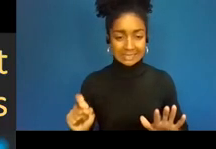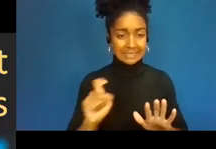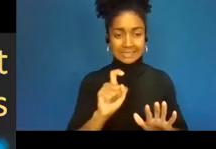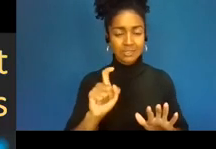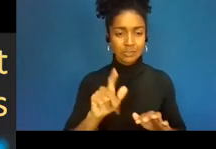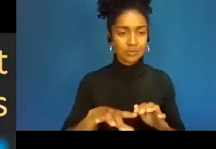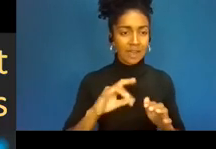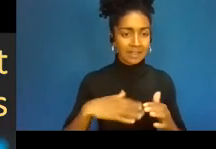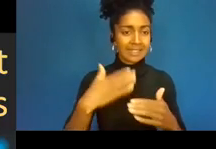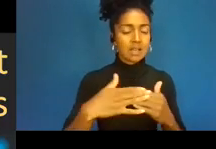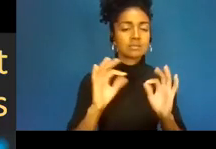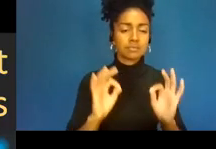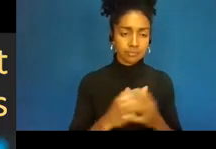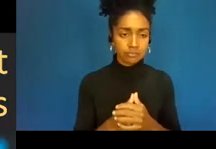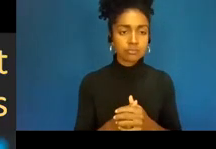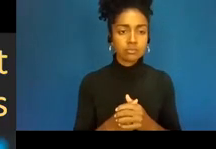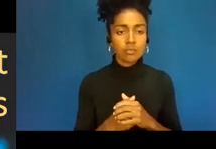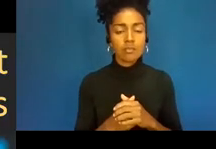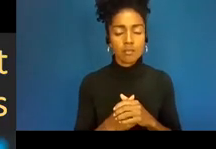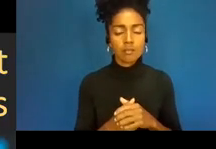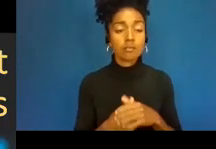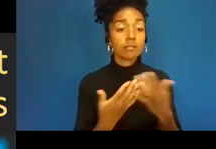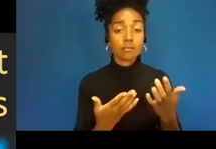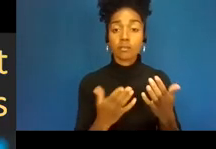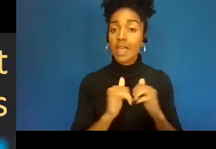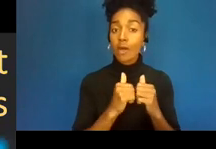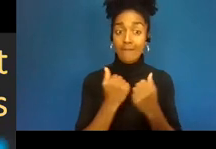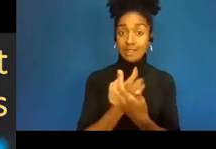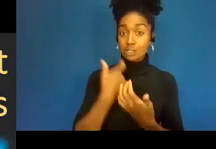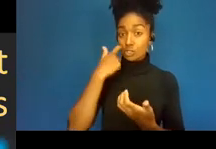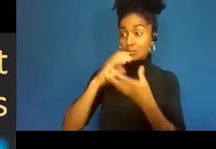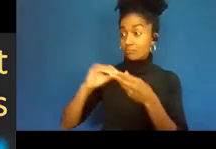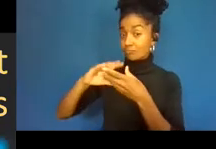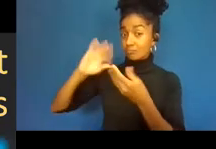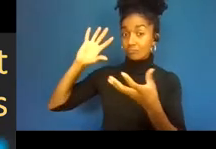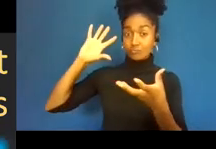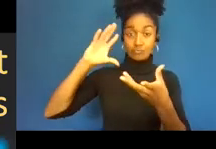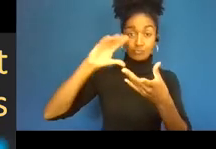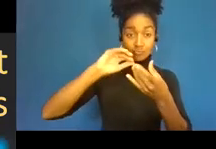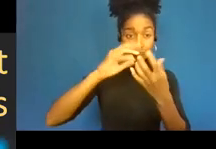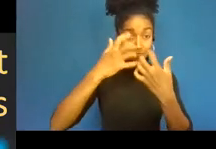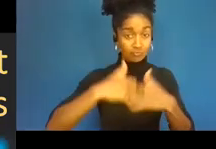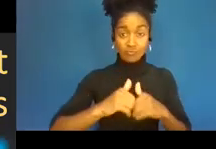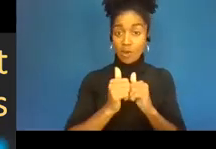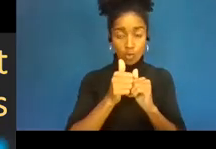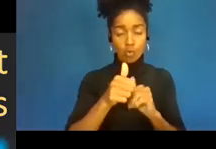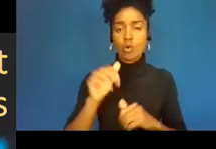So here's how all of this comes together for me. Womanist ethics as a critical moral standpoint